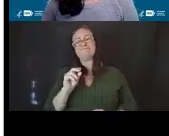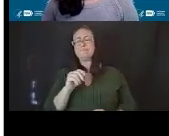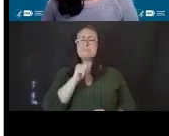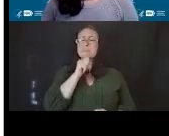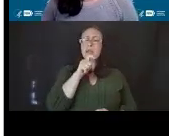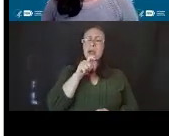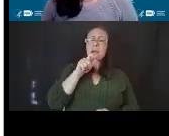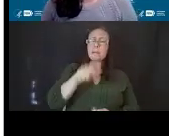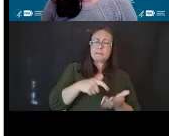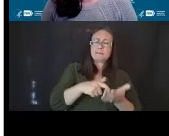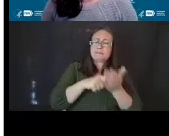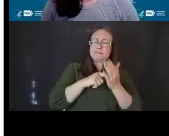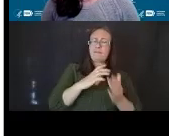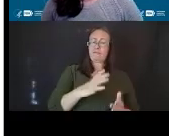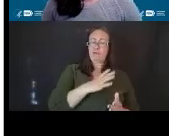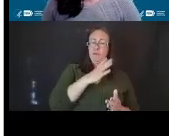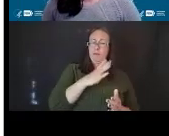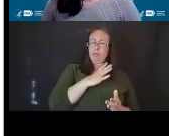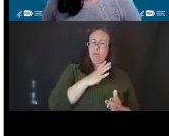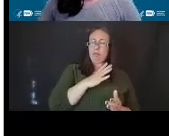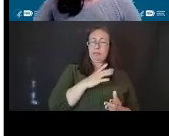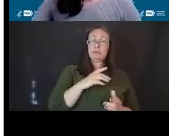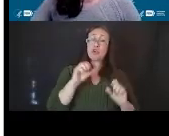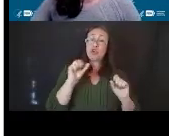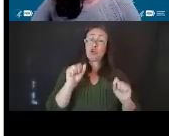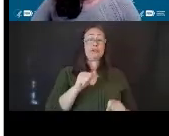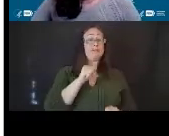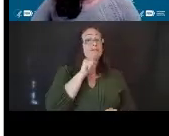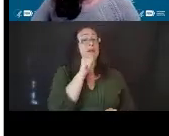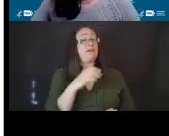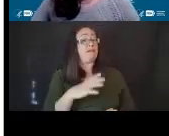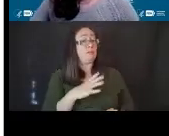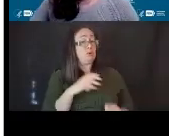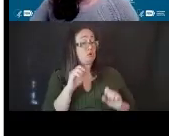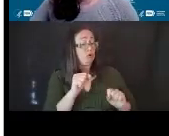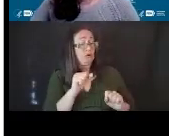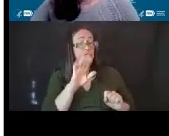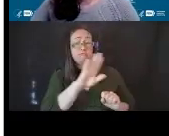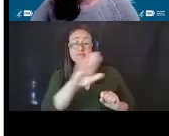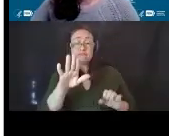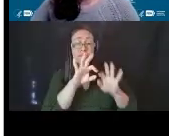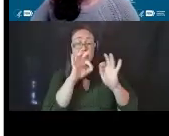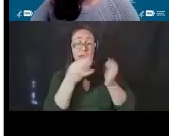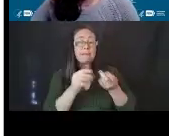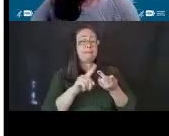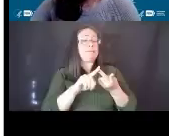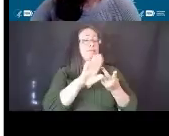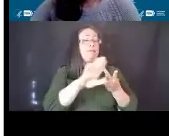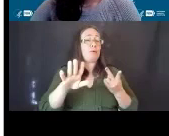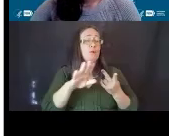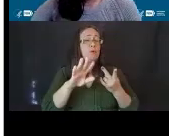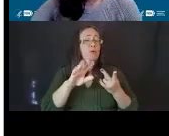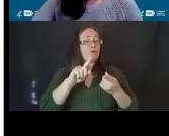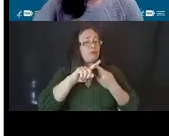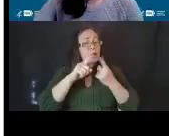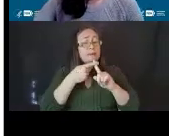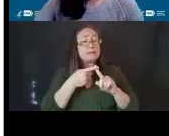You can find similar research to yours, so you can select Matchmaker, and there's a free-form text field